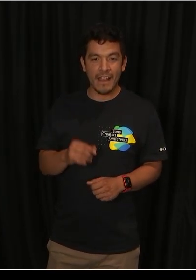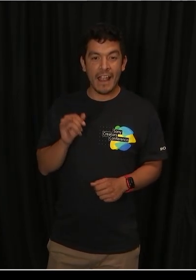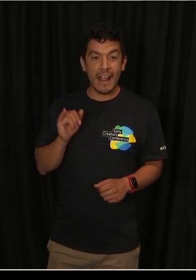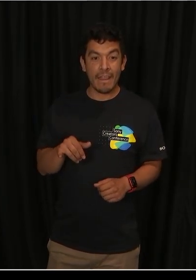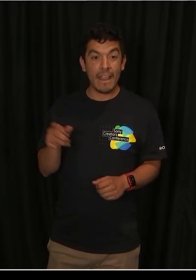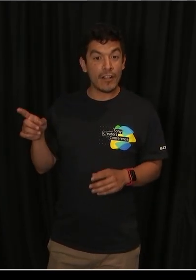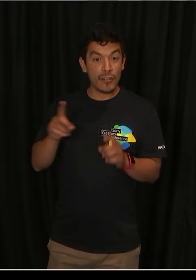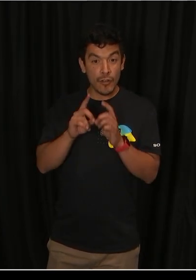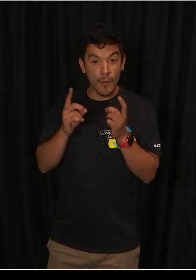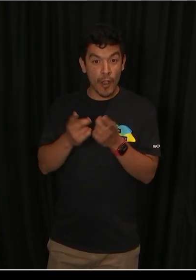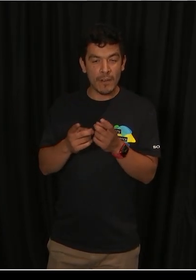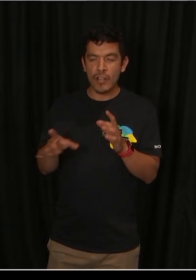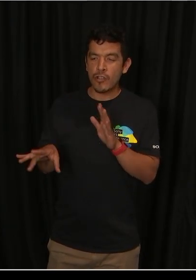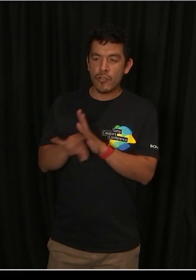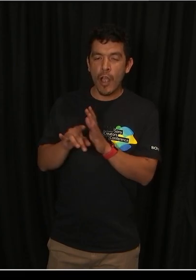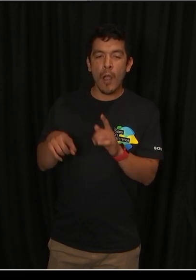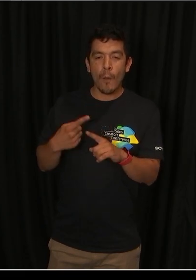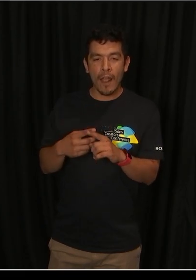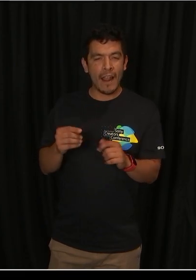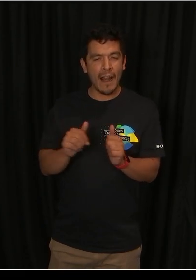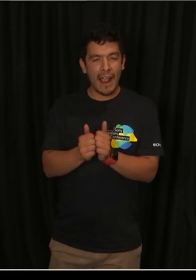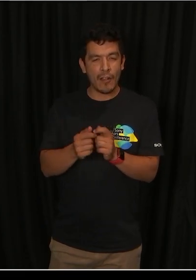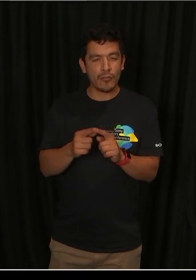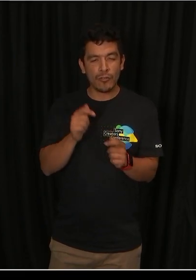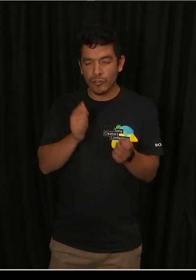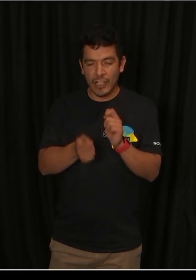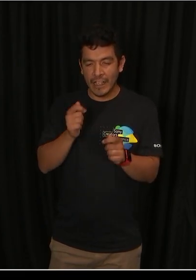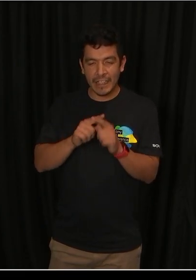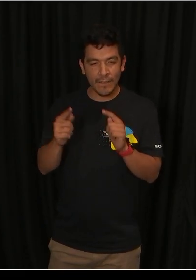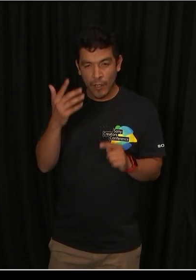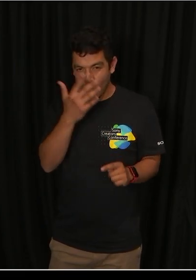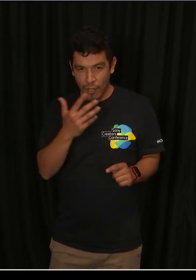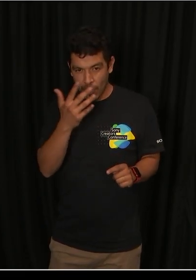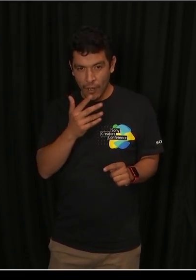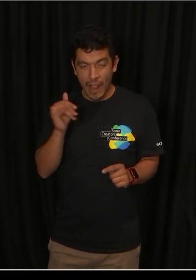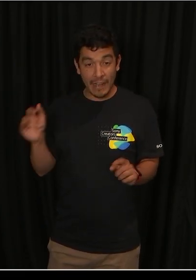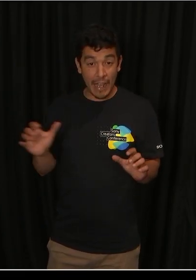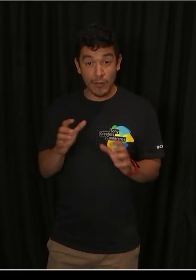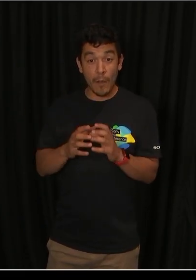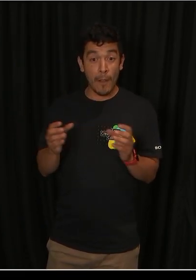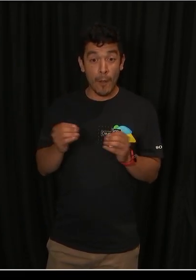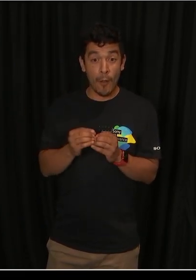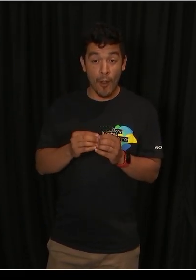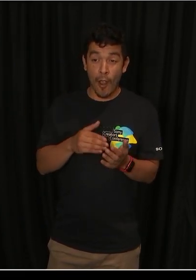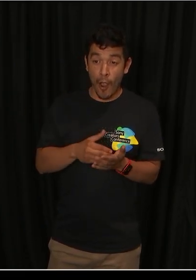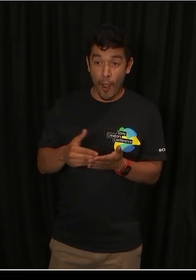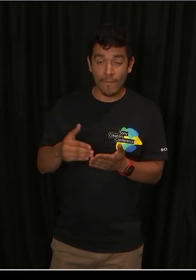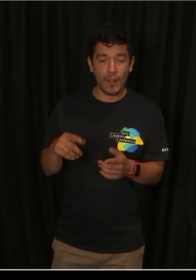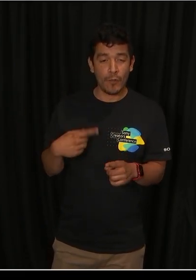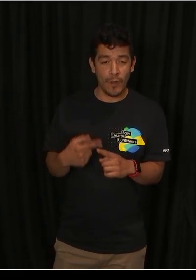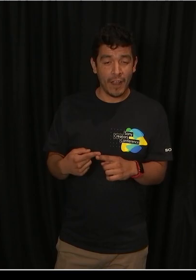when and how to change the different looks, which you can do much more often when